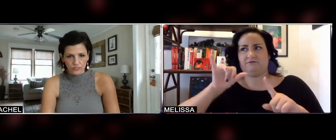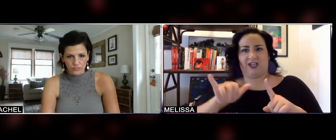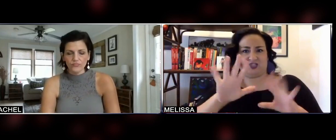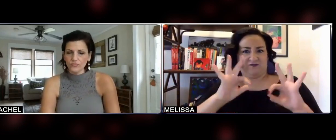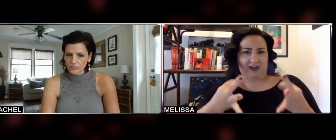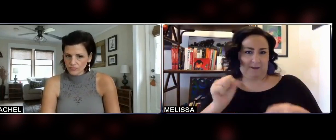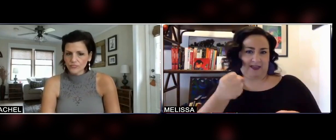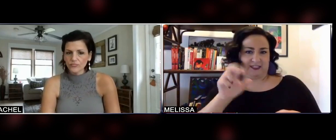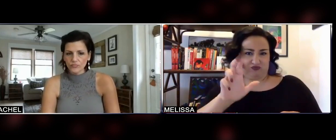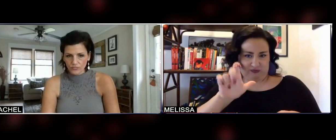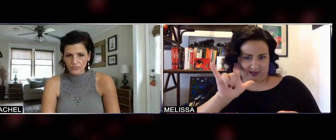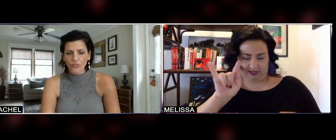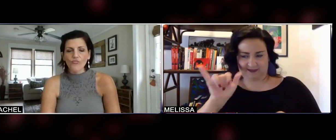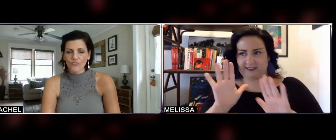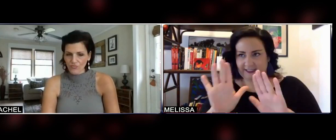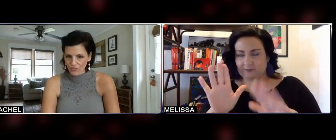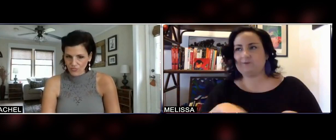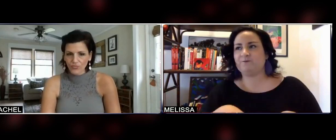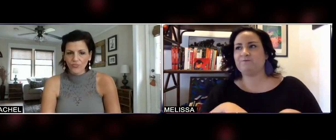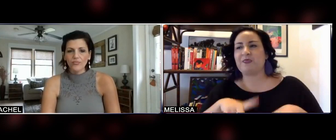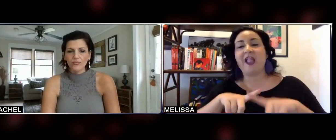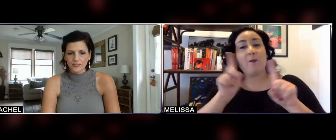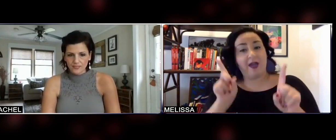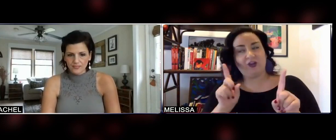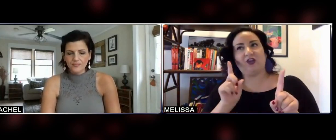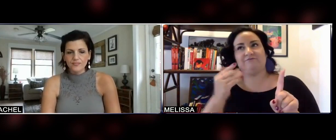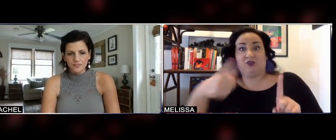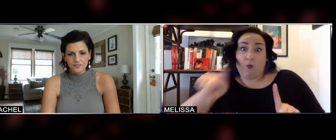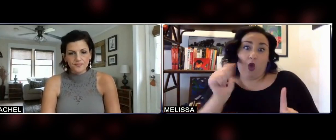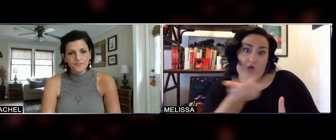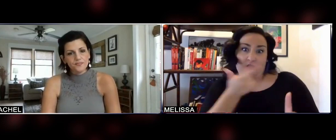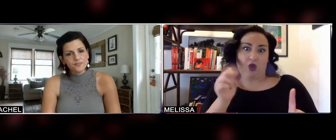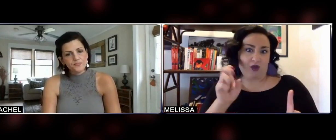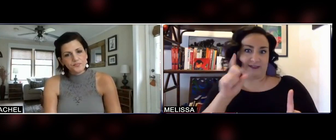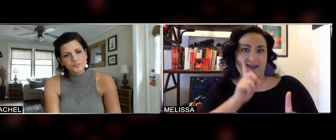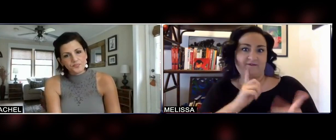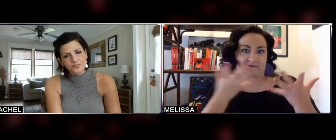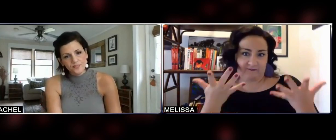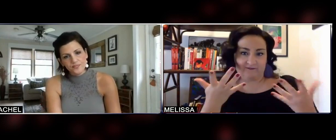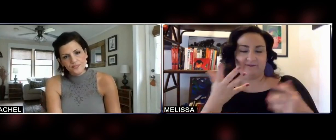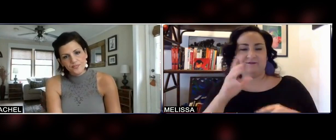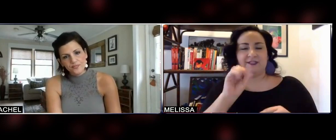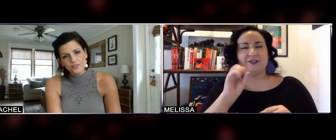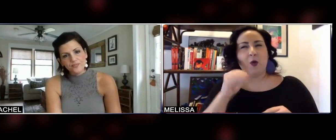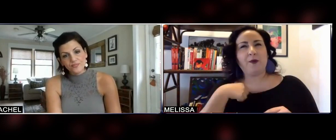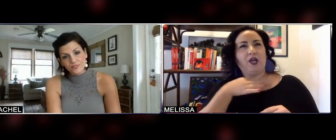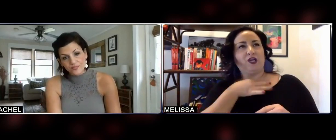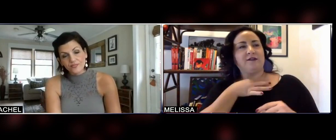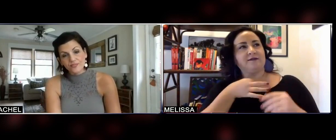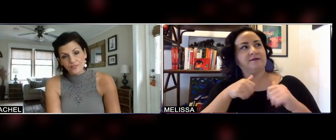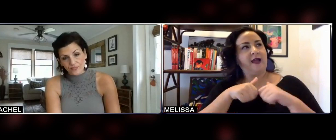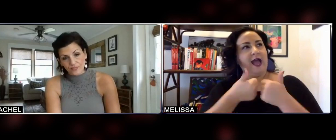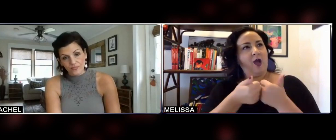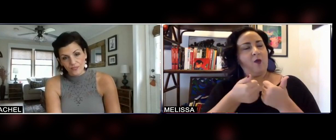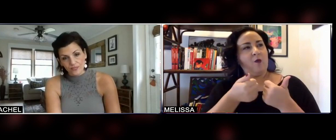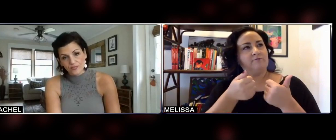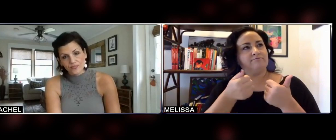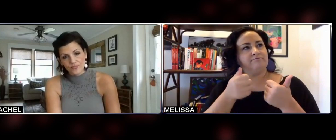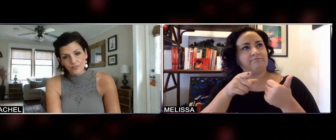That's your family's reality. However, you all are deaf, so I'm curious about your